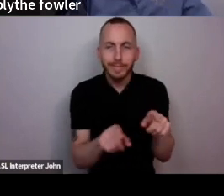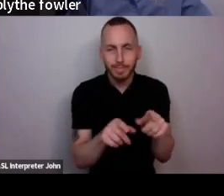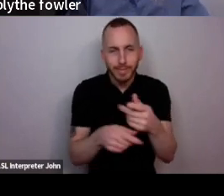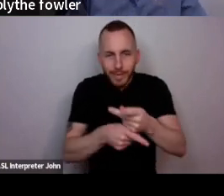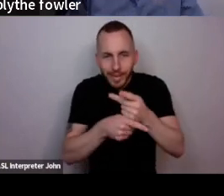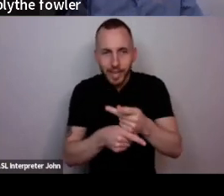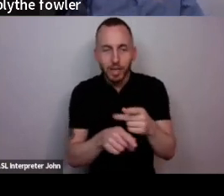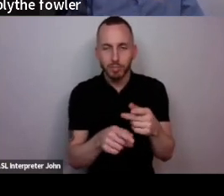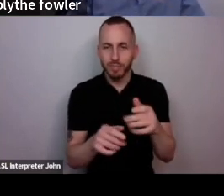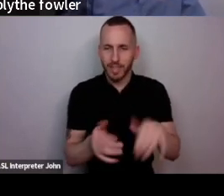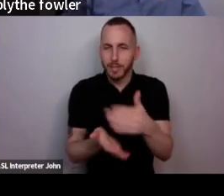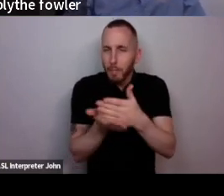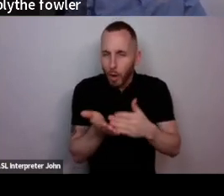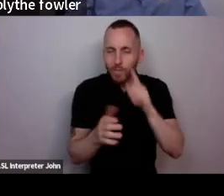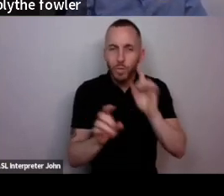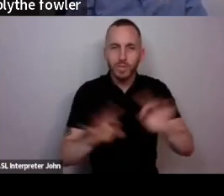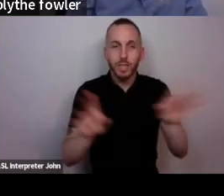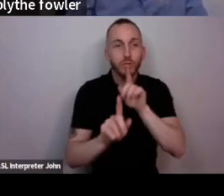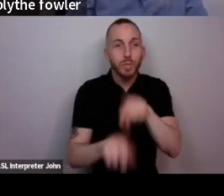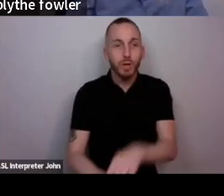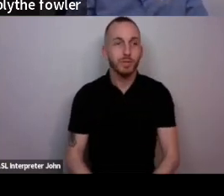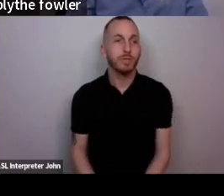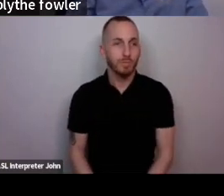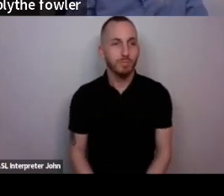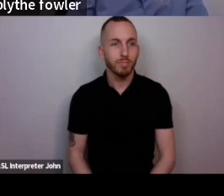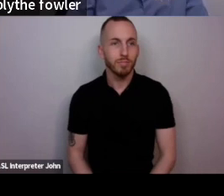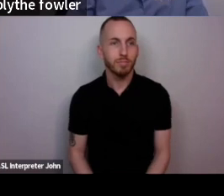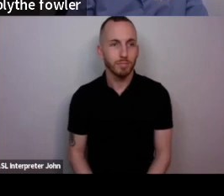Next slide talks about some additional roles of the committee,